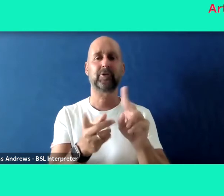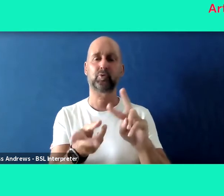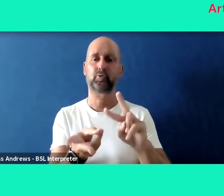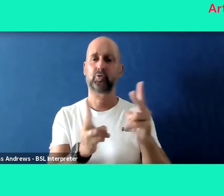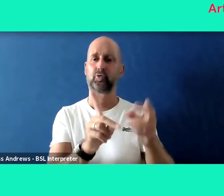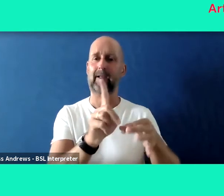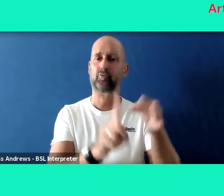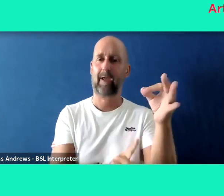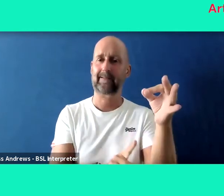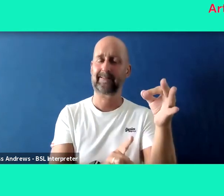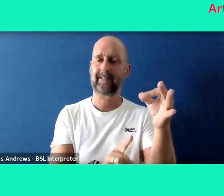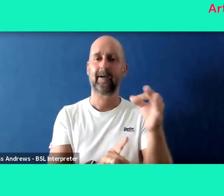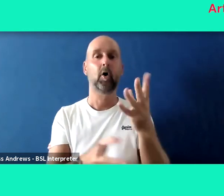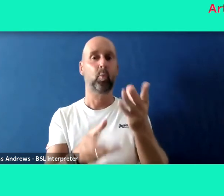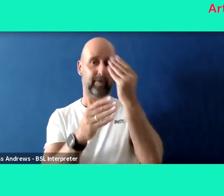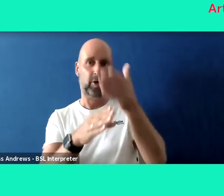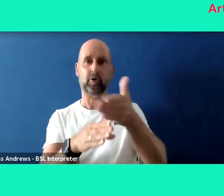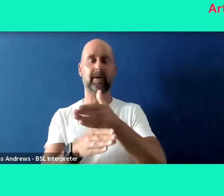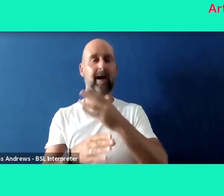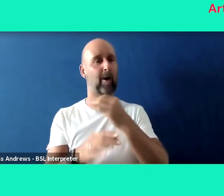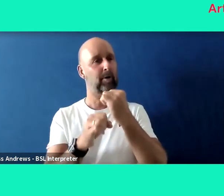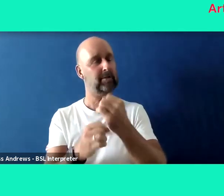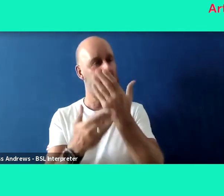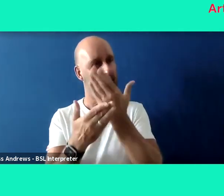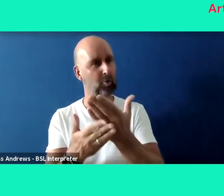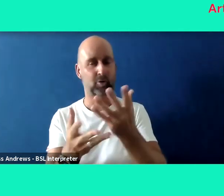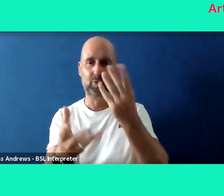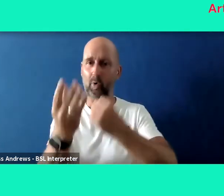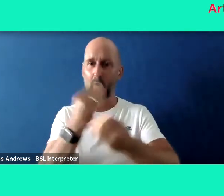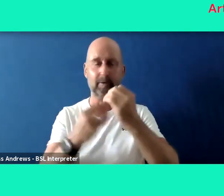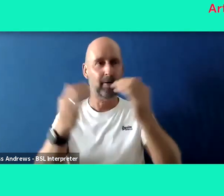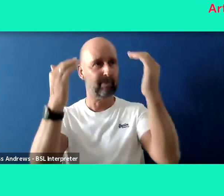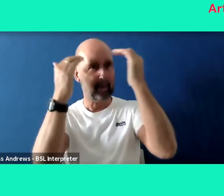“We learned early that our devotion to learning, to a life of the mind, was a counter-hegemonic